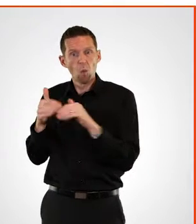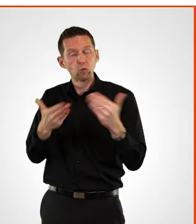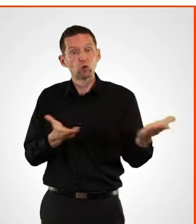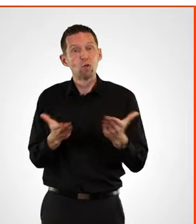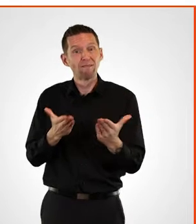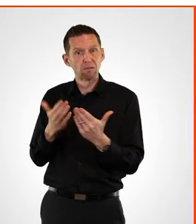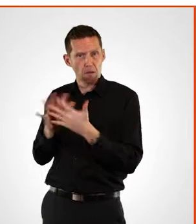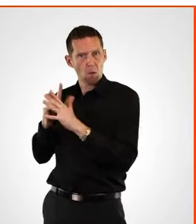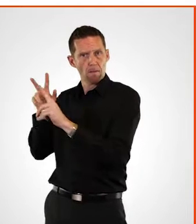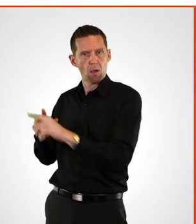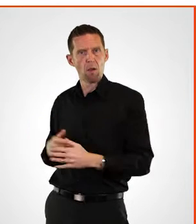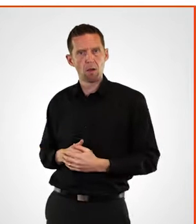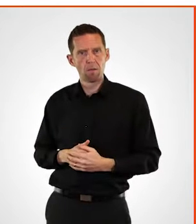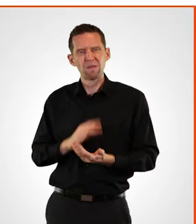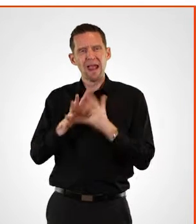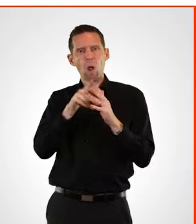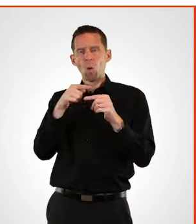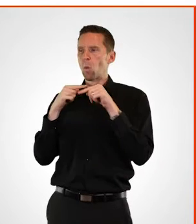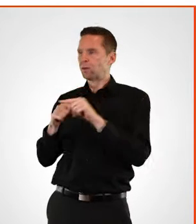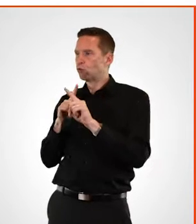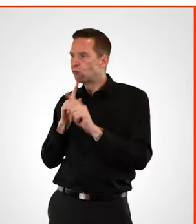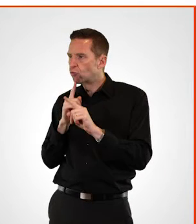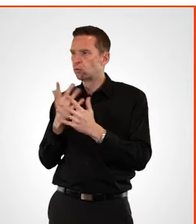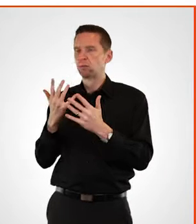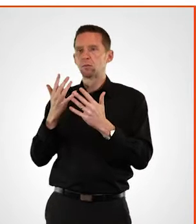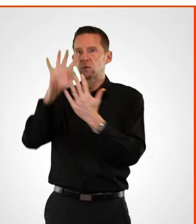How do you carry out directions? How do you use schedules and bulletin boards?